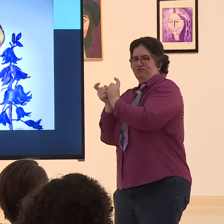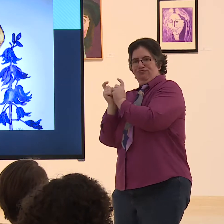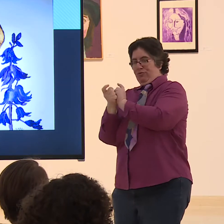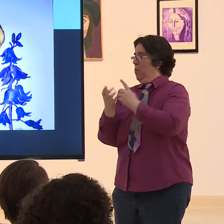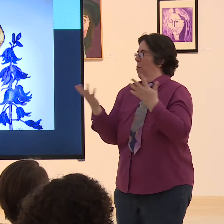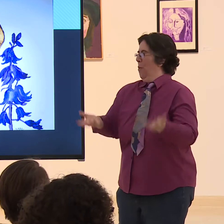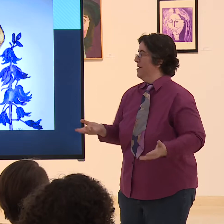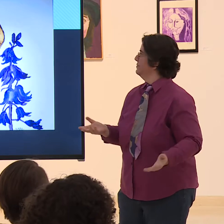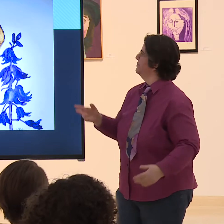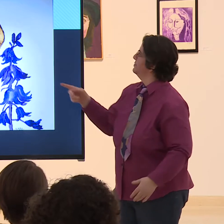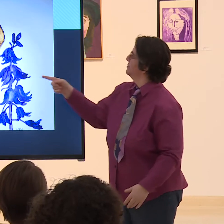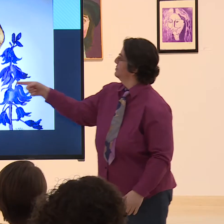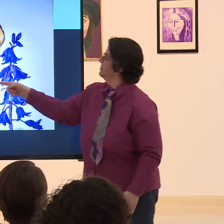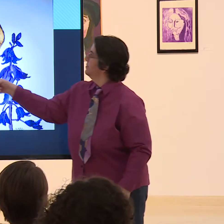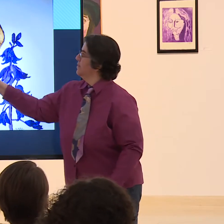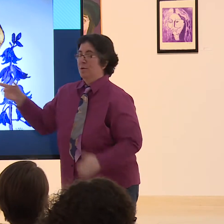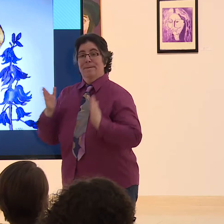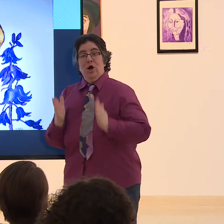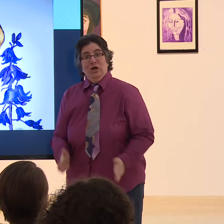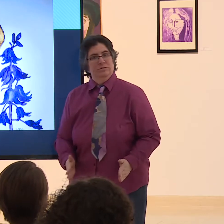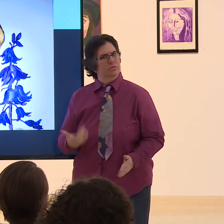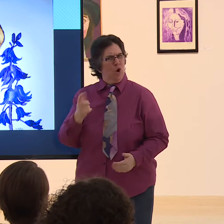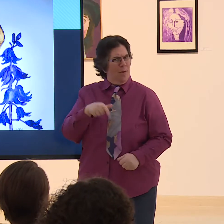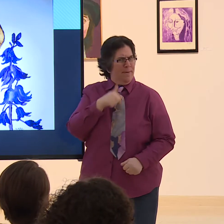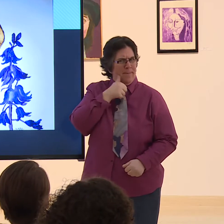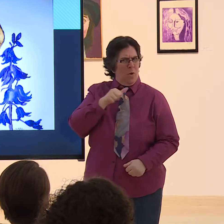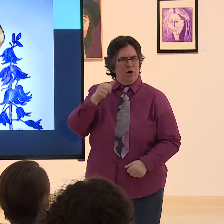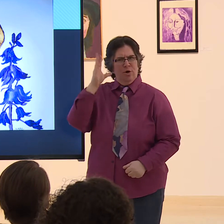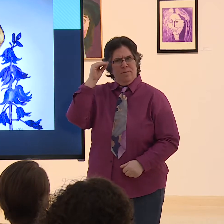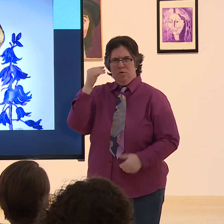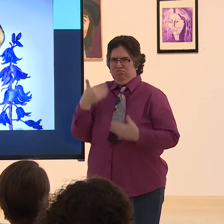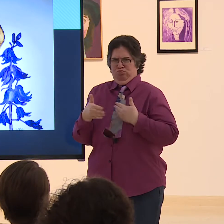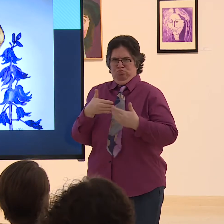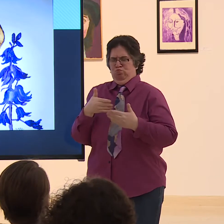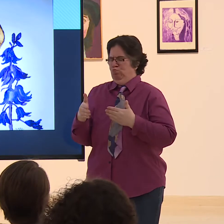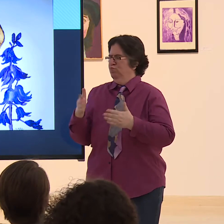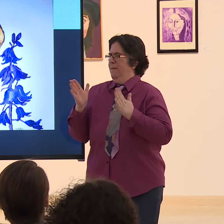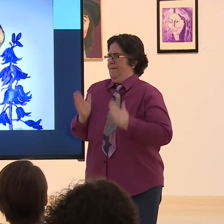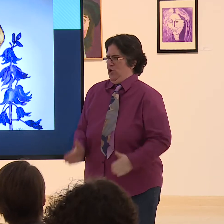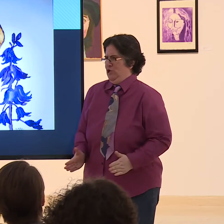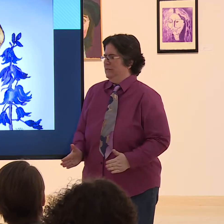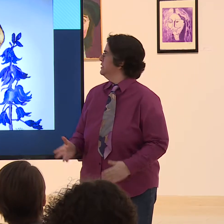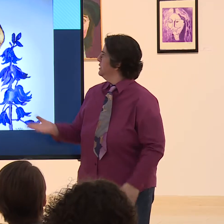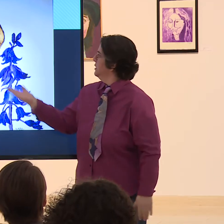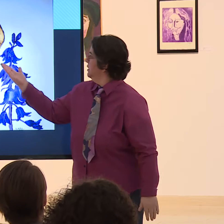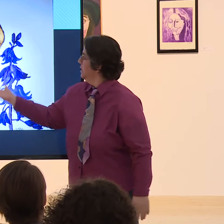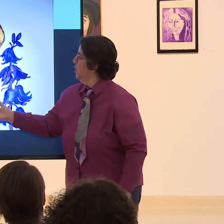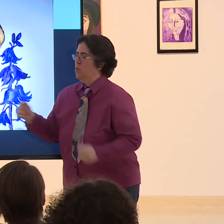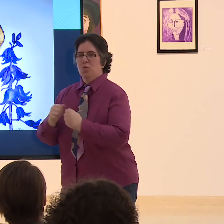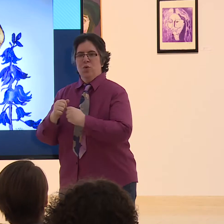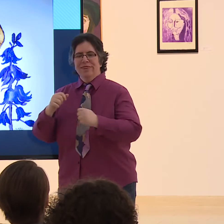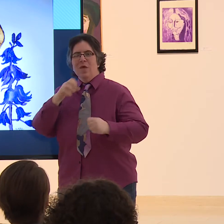and I decided to borrow it and incorporate it here. This person could be male or female,